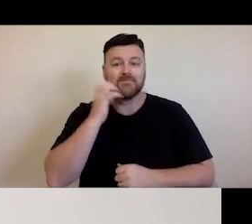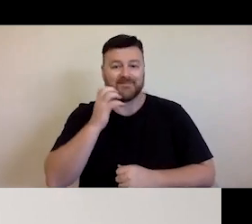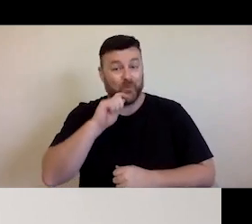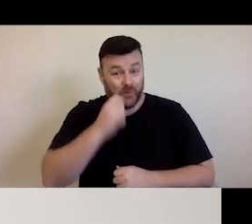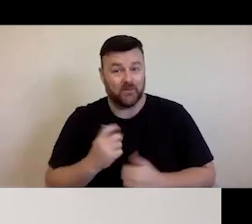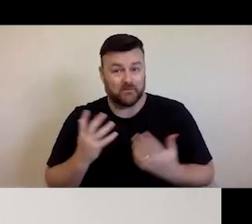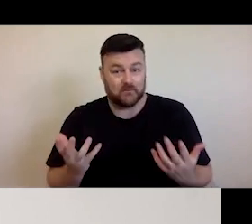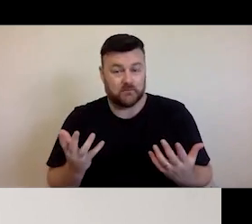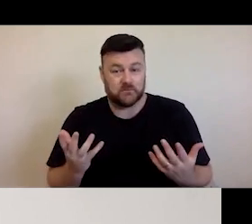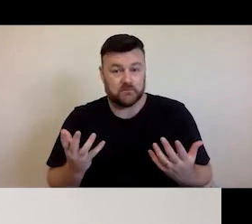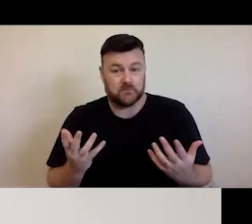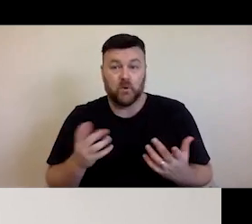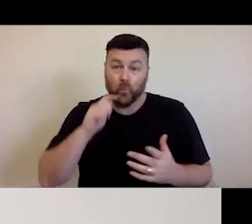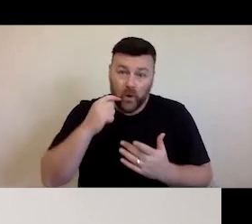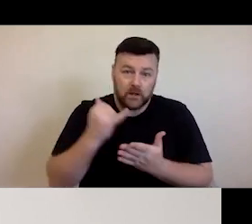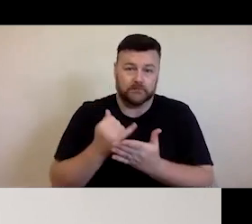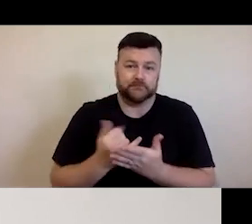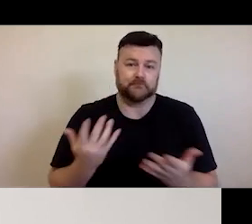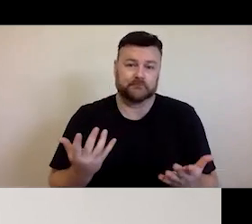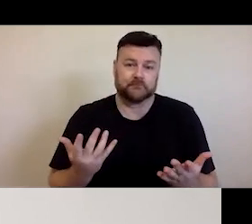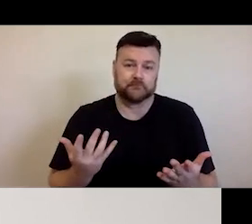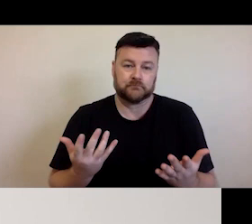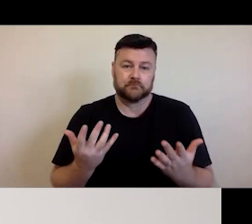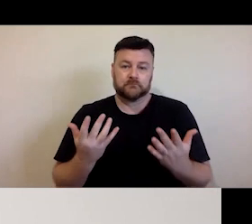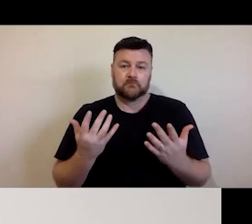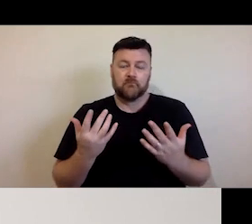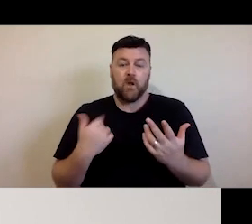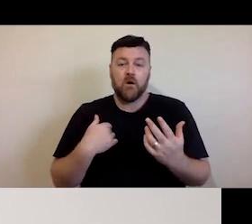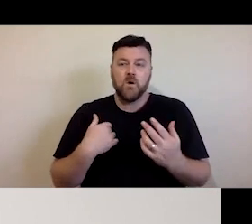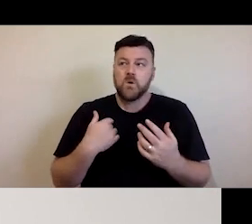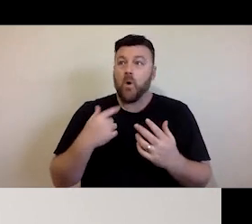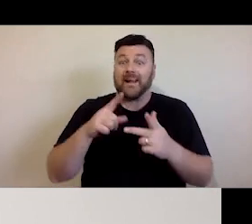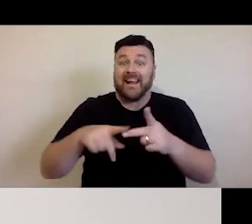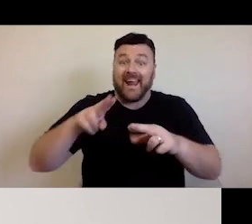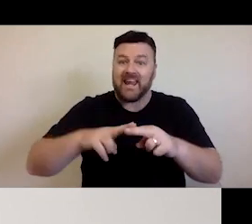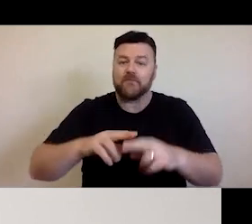It's not a matter of if, it will happen. But our desire to